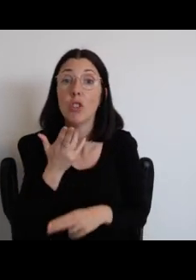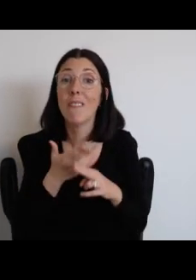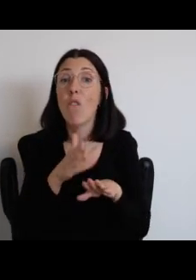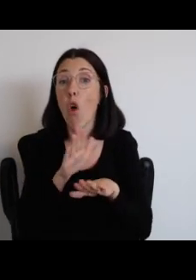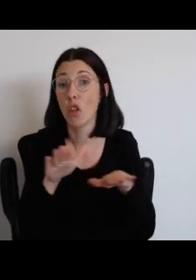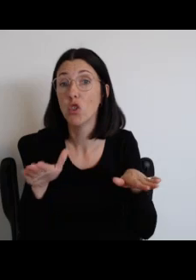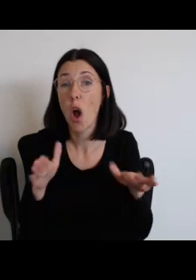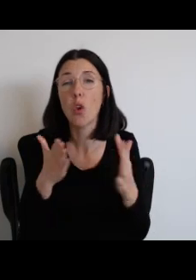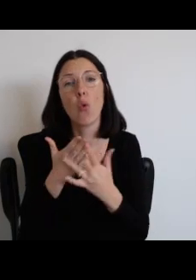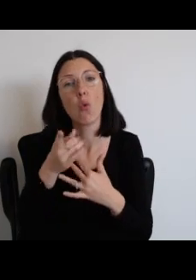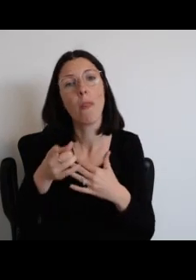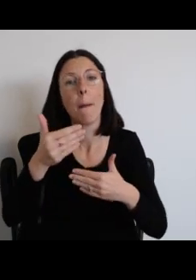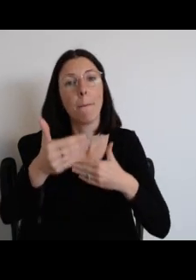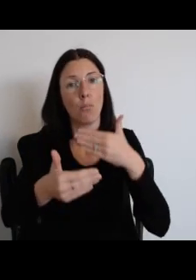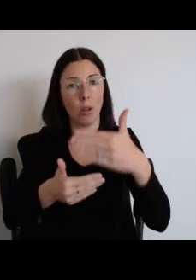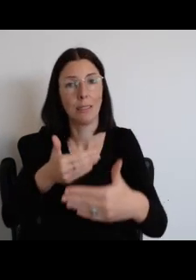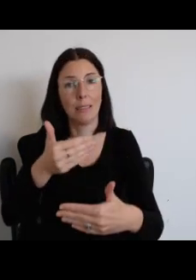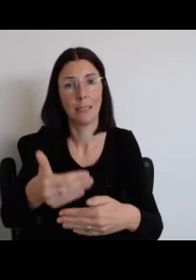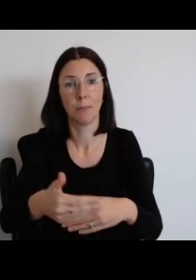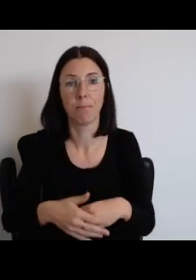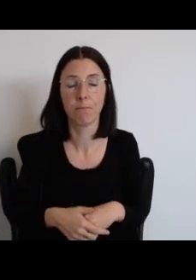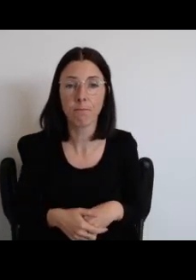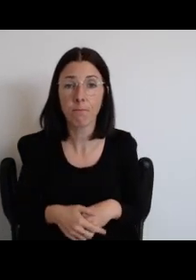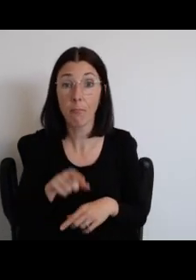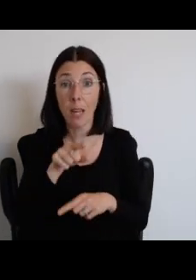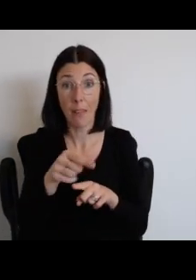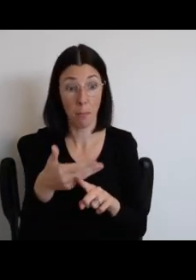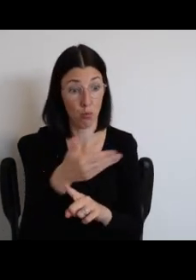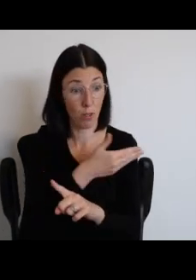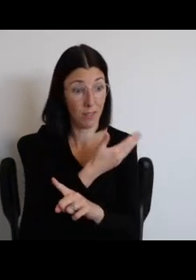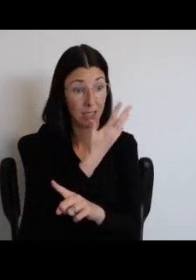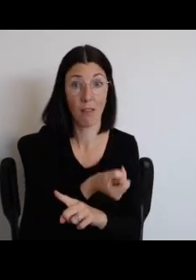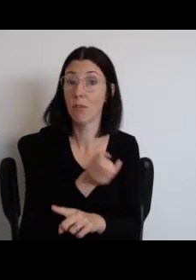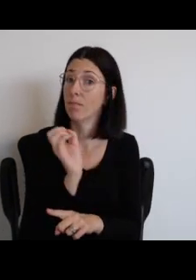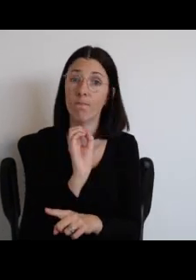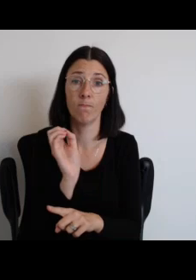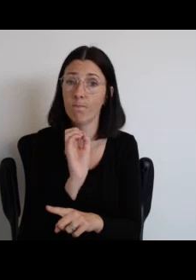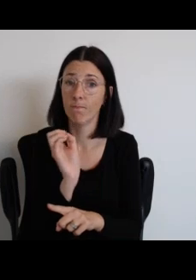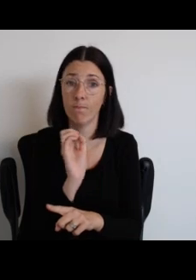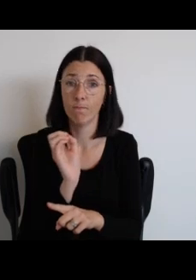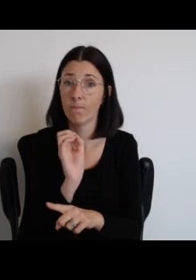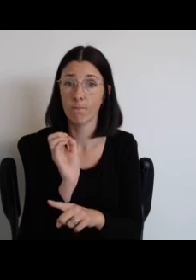not something that's previously occurred um previously Hague convention proceedings were